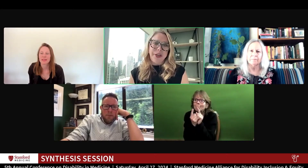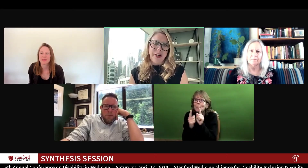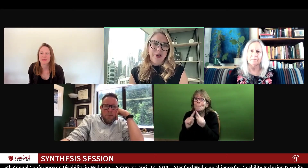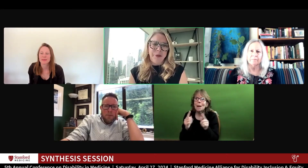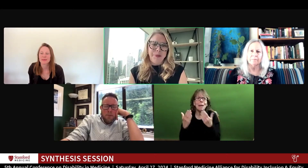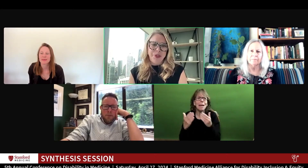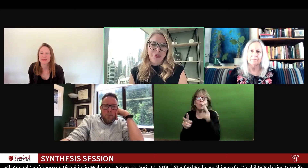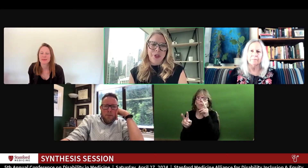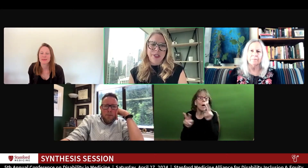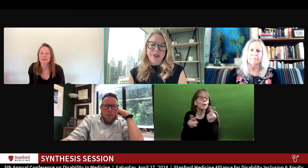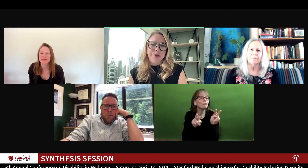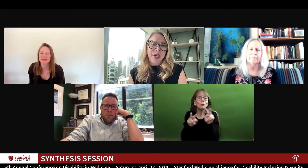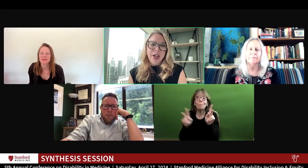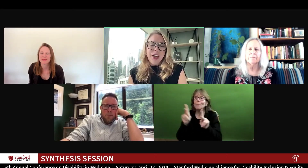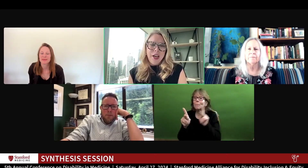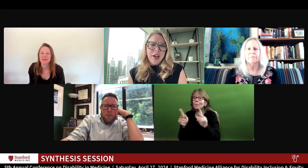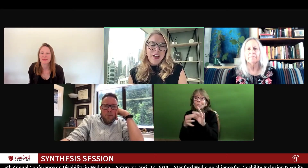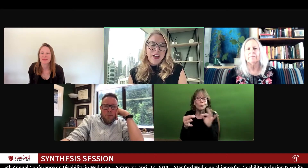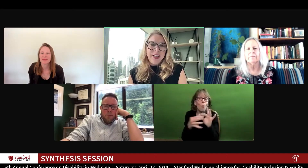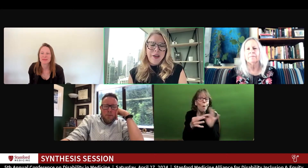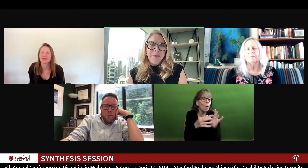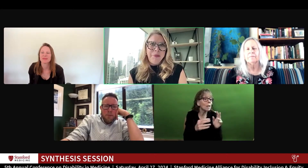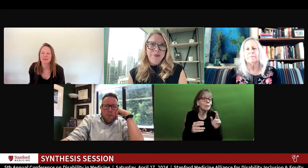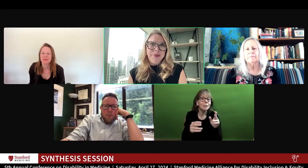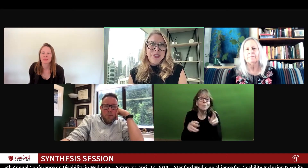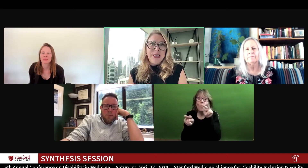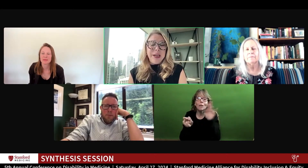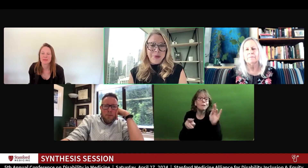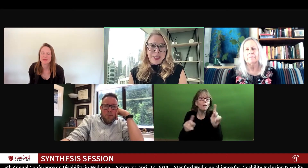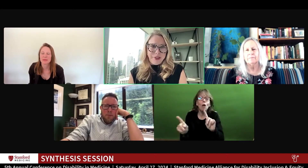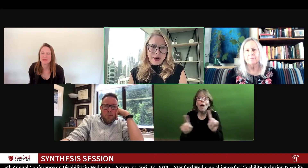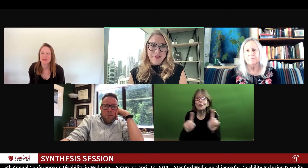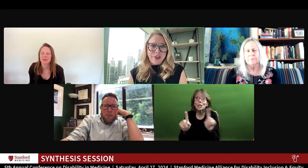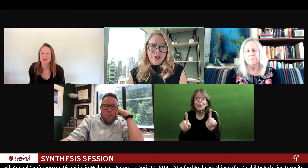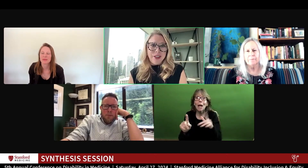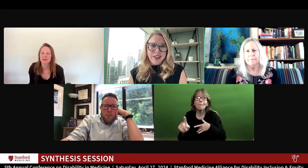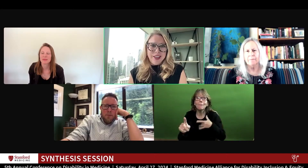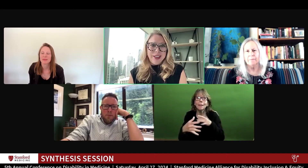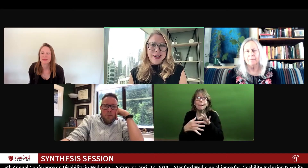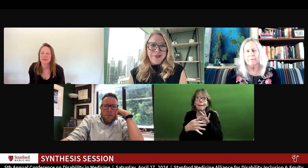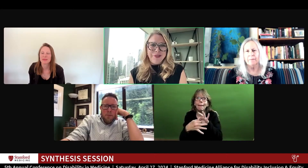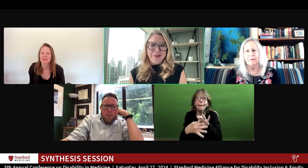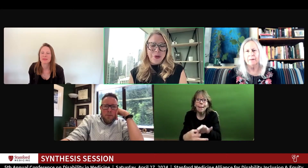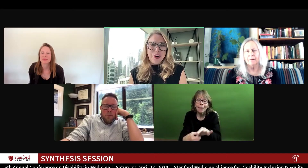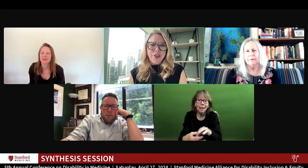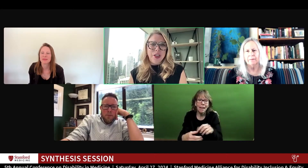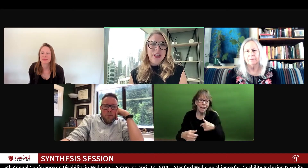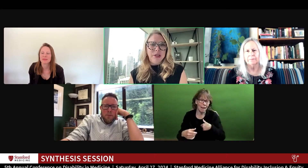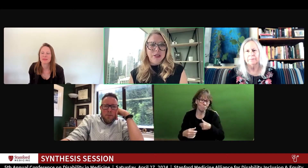hearing other people's stories. So I am deeply grateful for the leaders